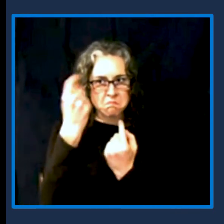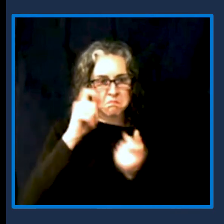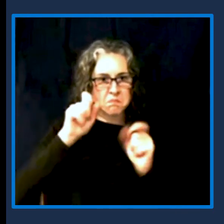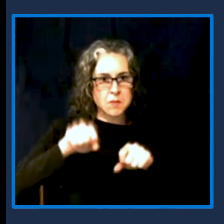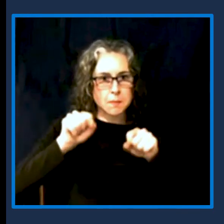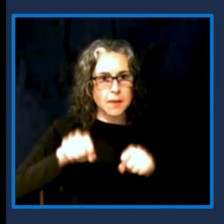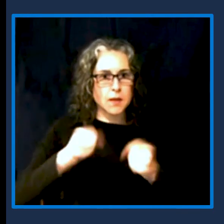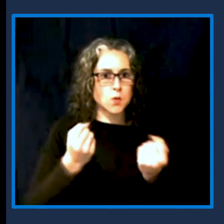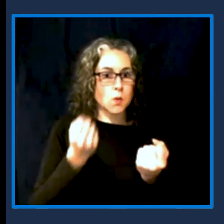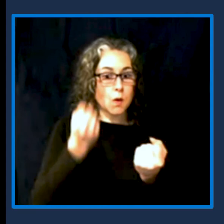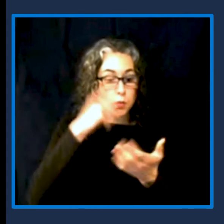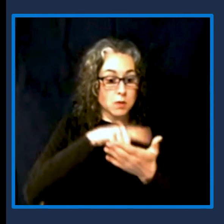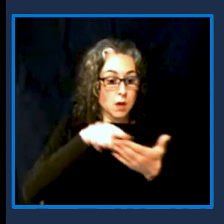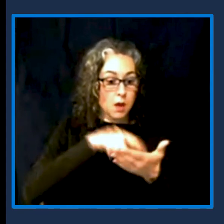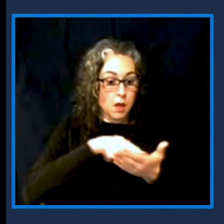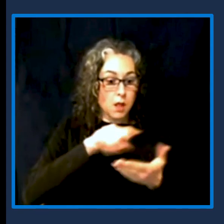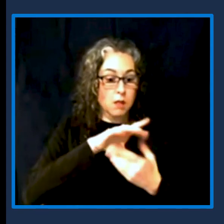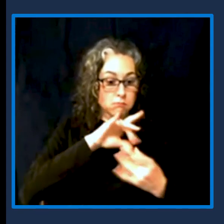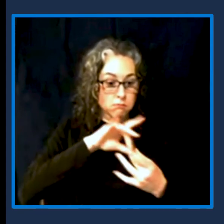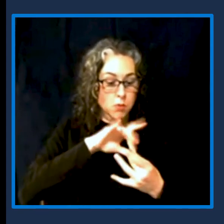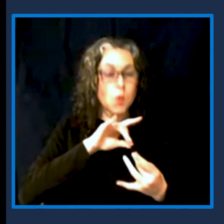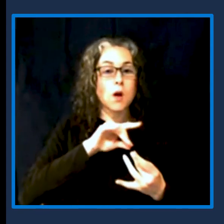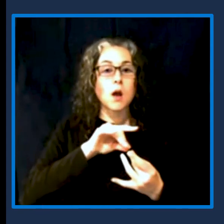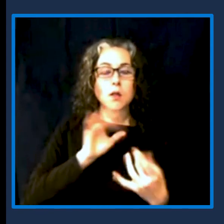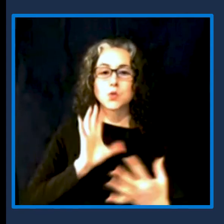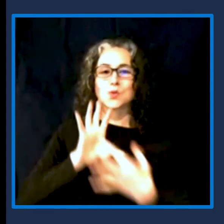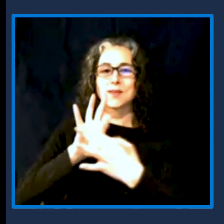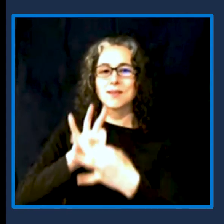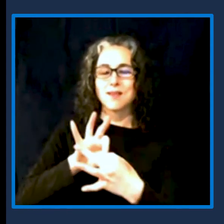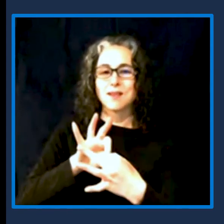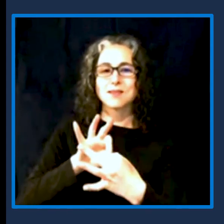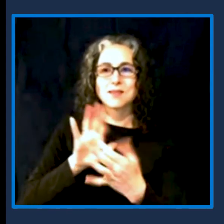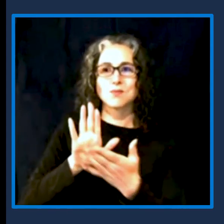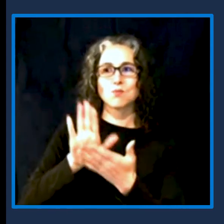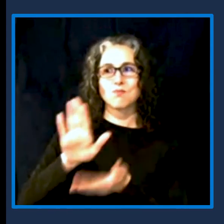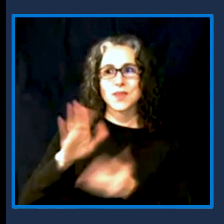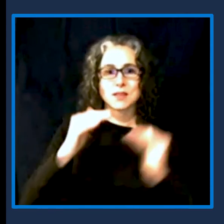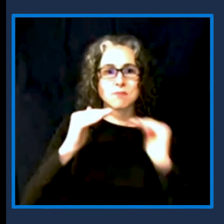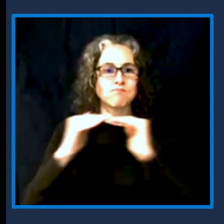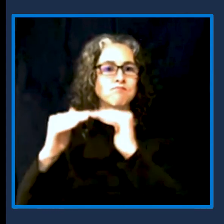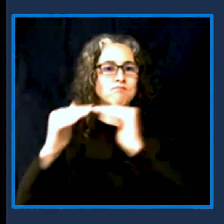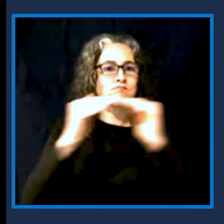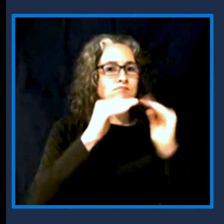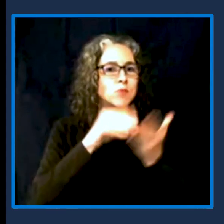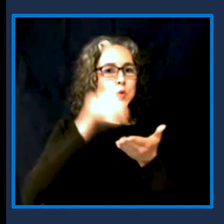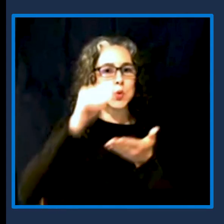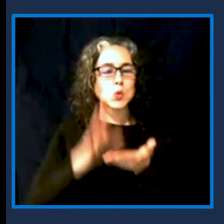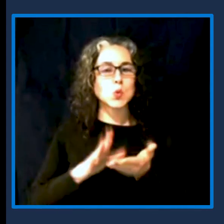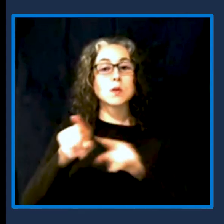understand what the assignment was and to connect with his his peers in the same way and engage in